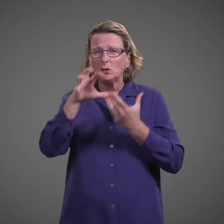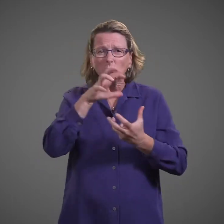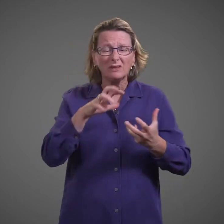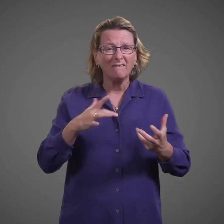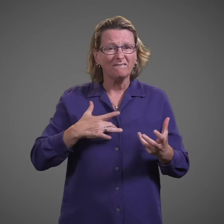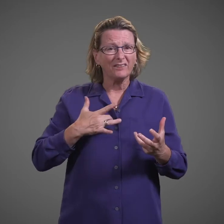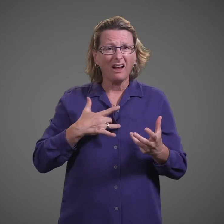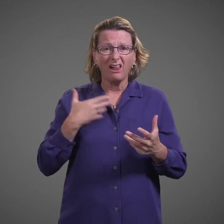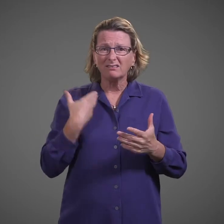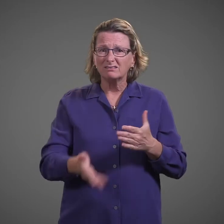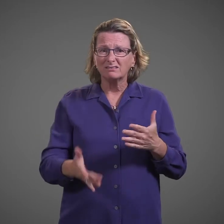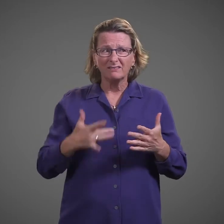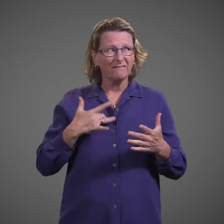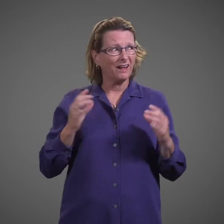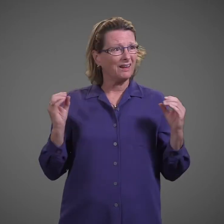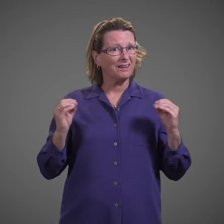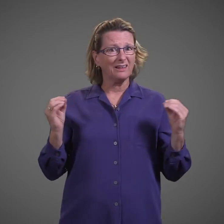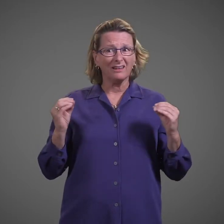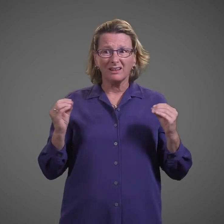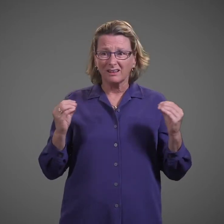confusion, or feeling dull.